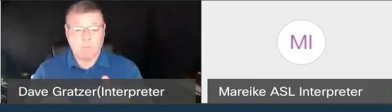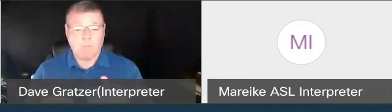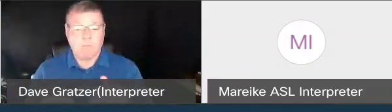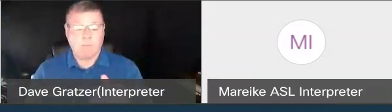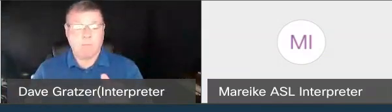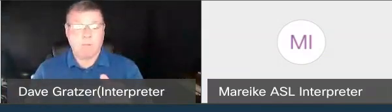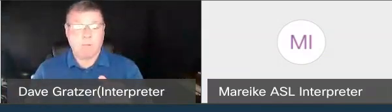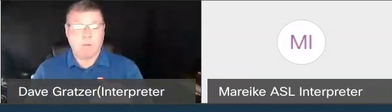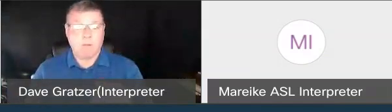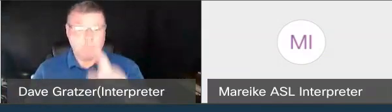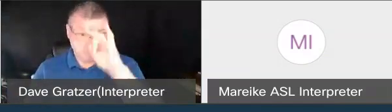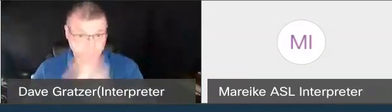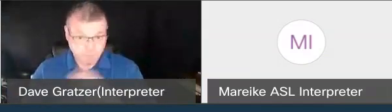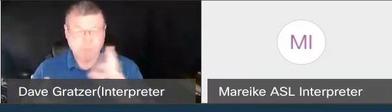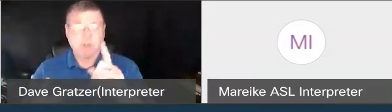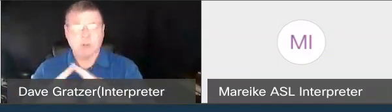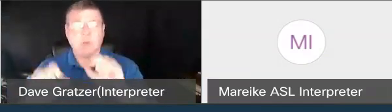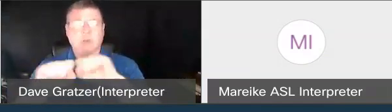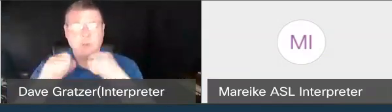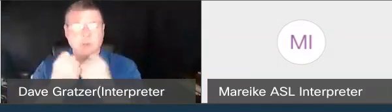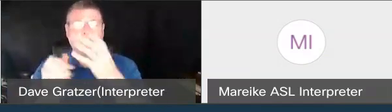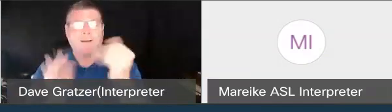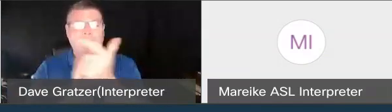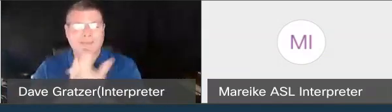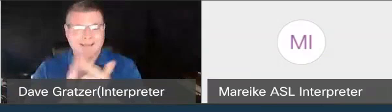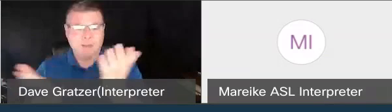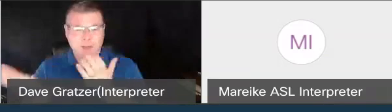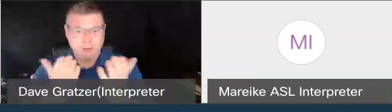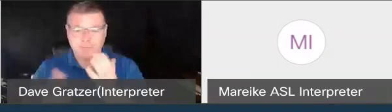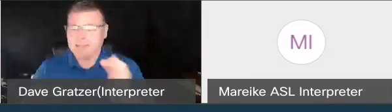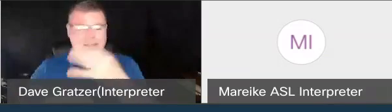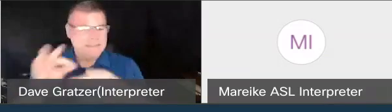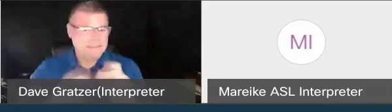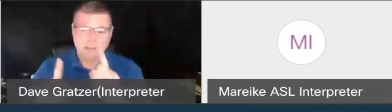and prostitution offenses, to social and legal services instead of being prosecuted and incarcerated.